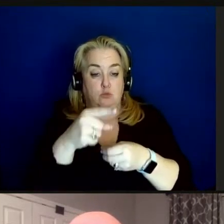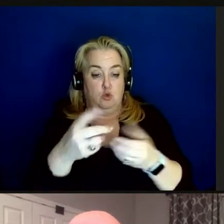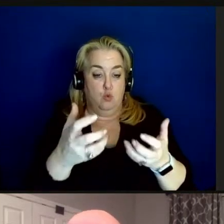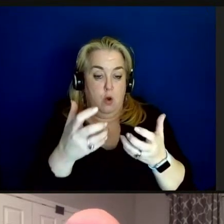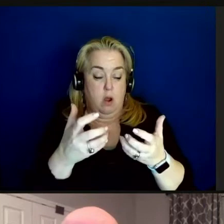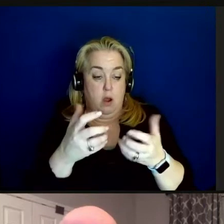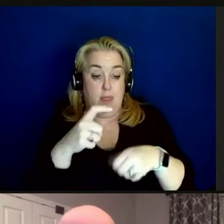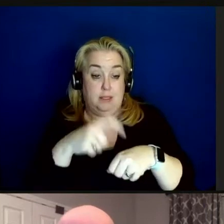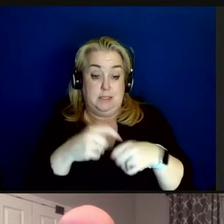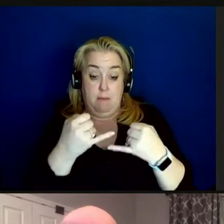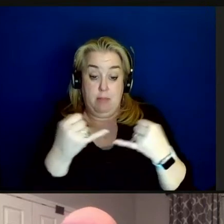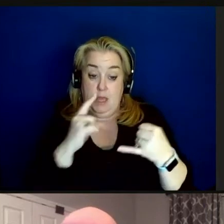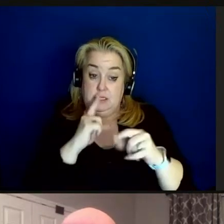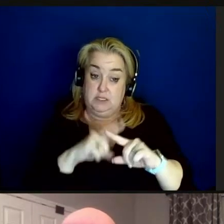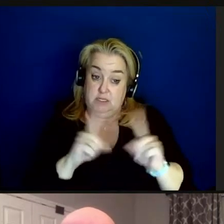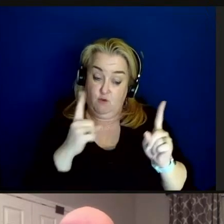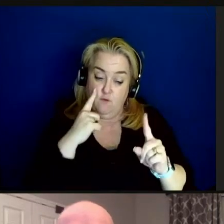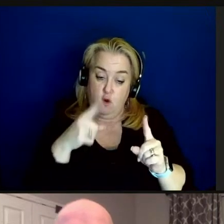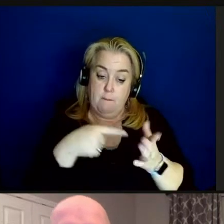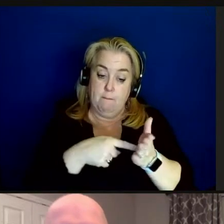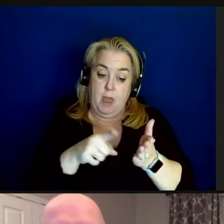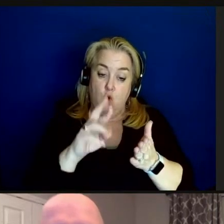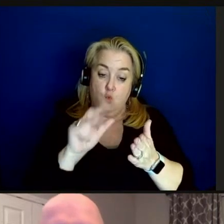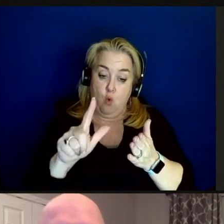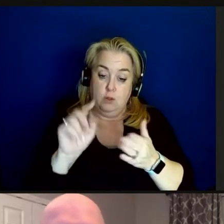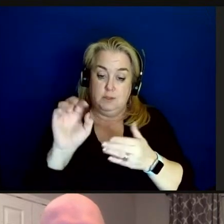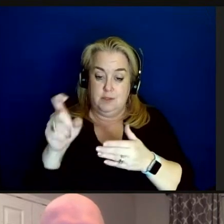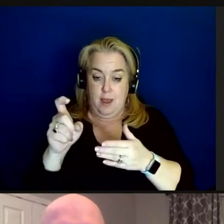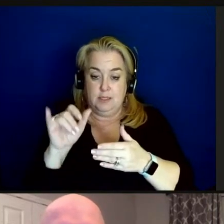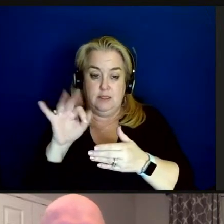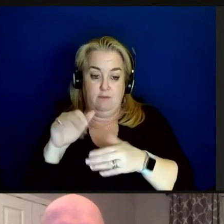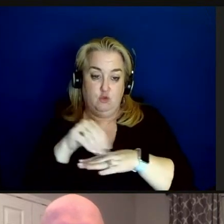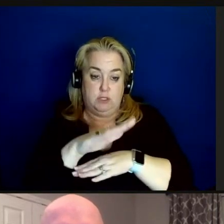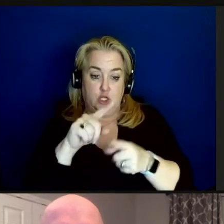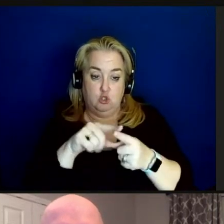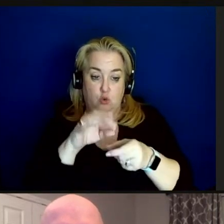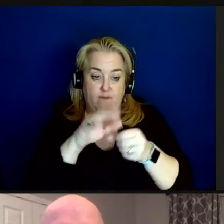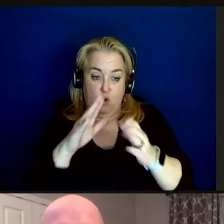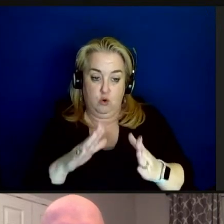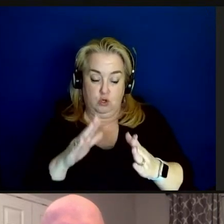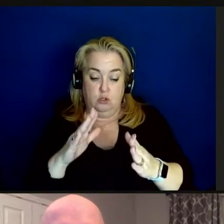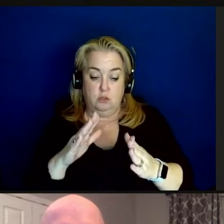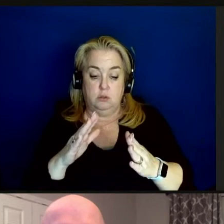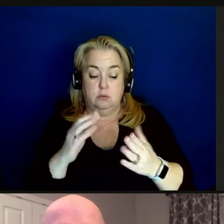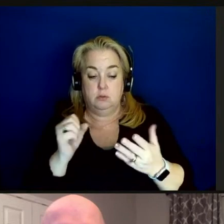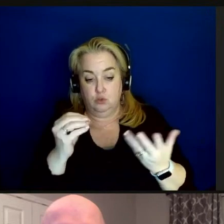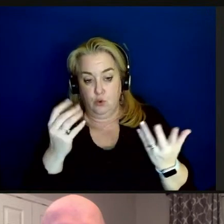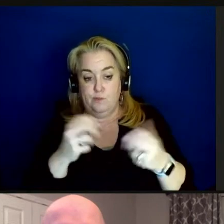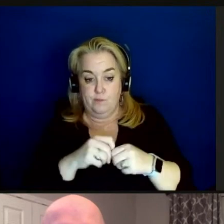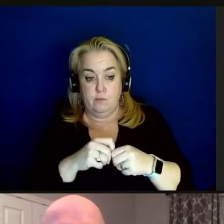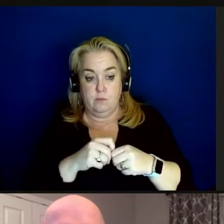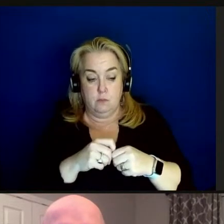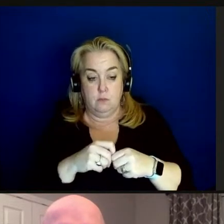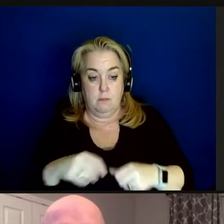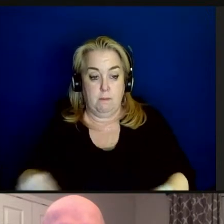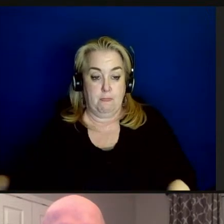OPTIONS ARE PALATABLE. AND THEN AT THAT POINT WHAT KIND OF COMMUNITY ENGAGEMENT